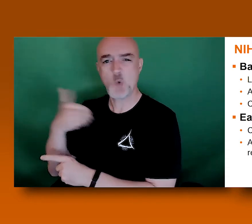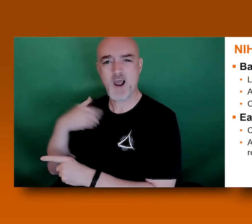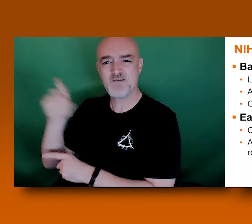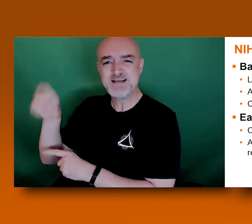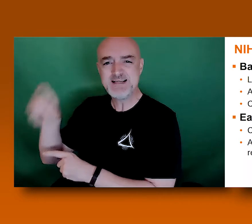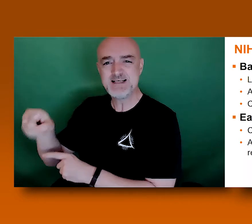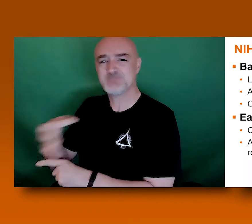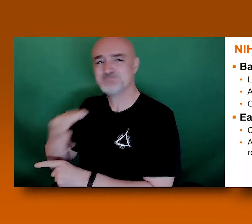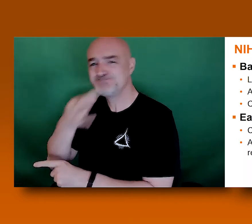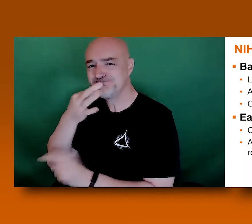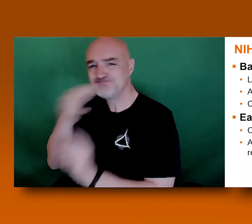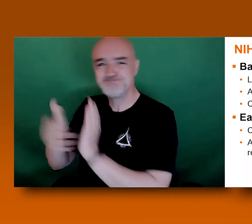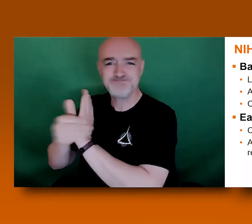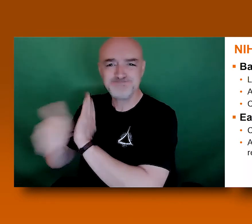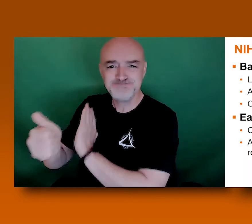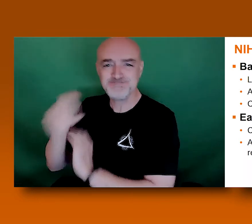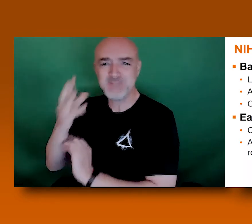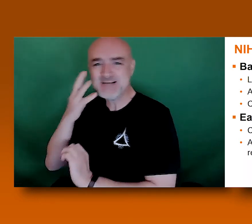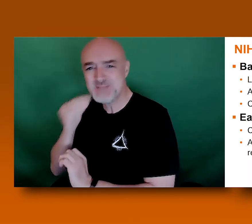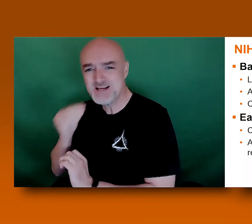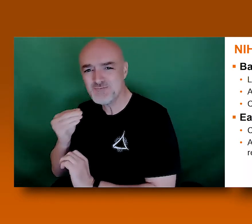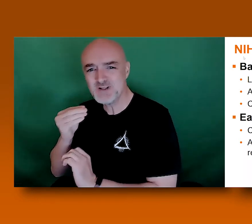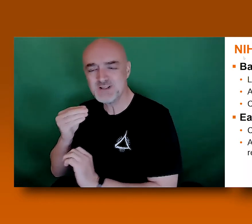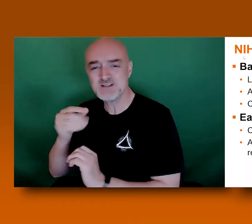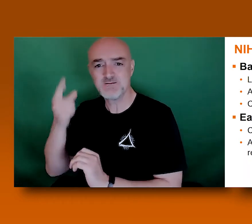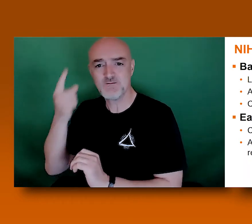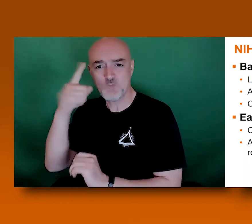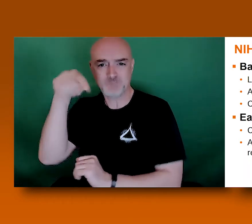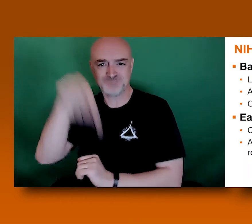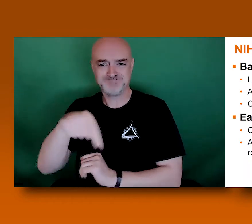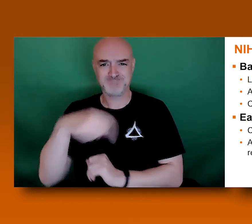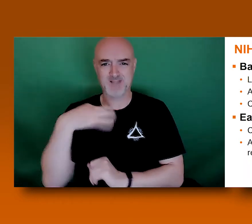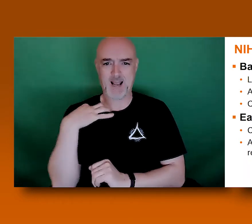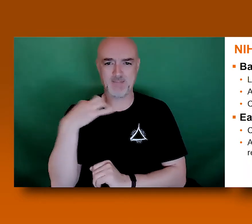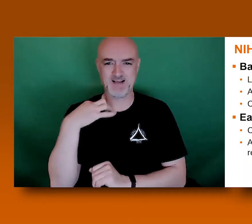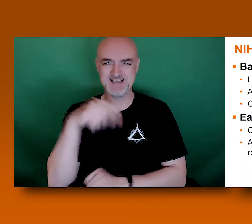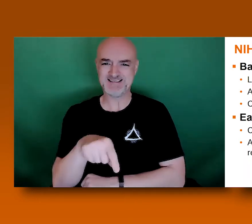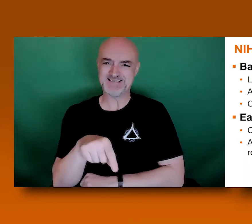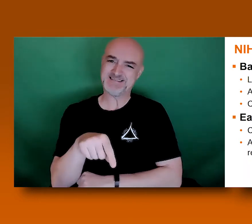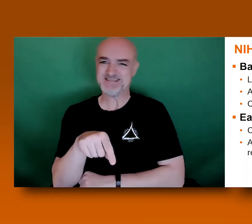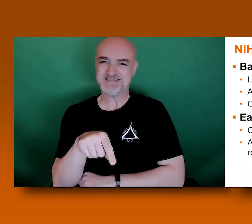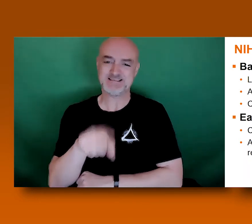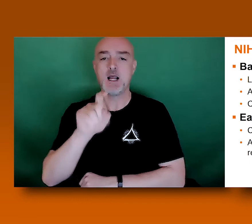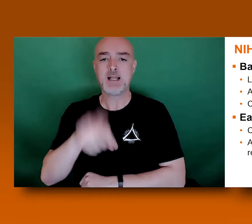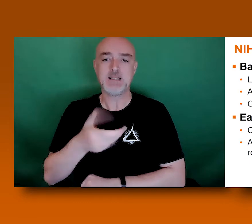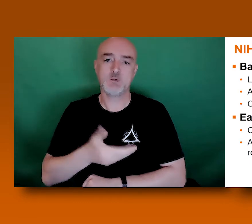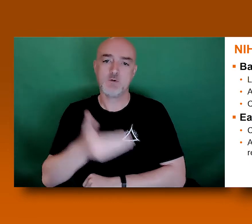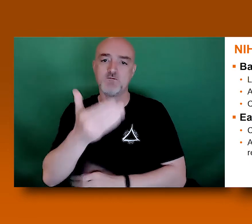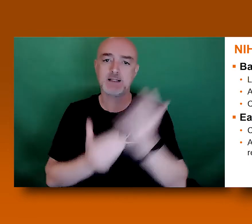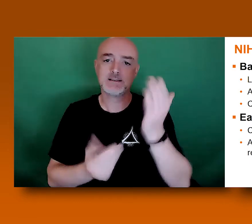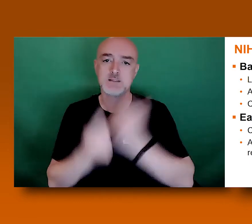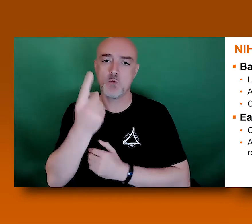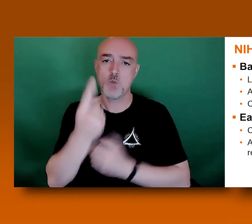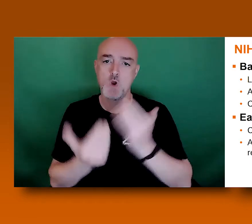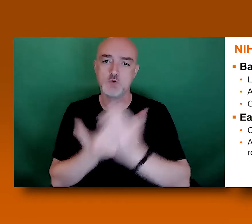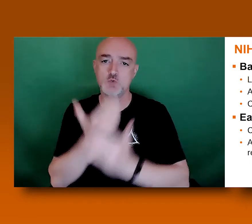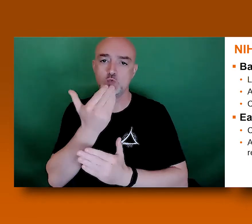have some areas of-- you know, gaps or weaknesses. We invite ad hocs who might be experts in those areas